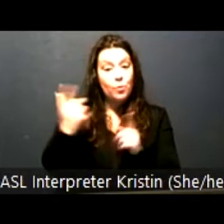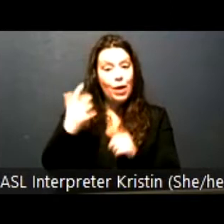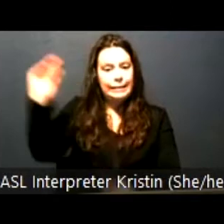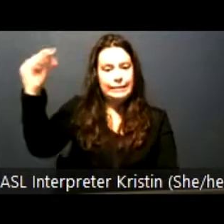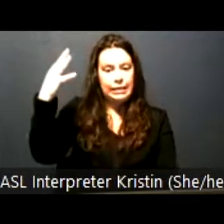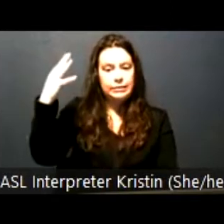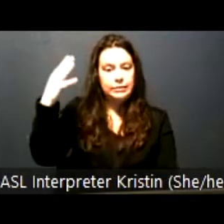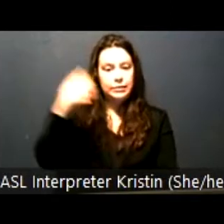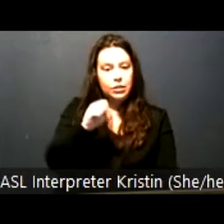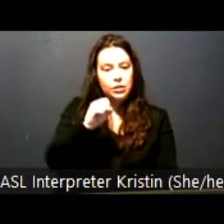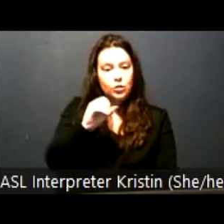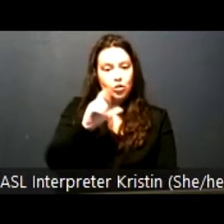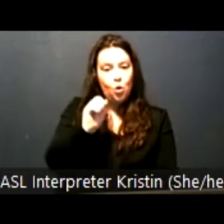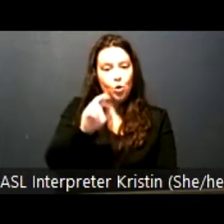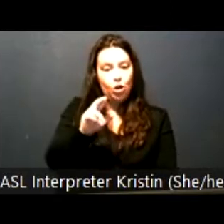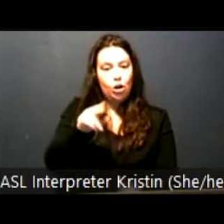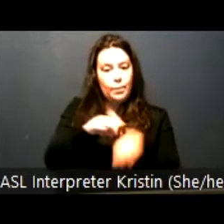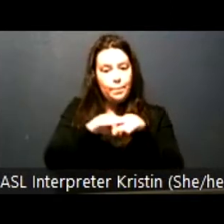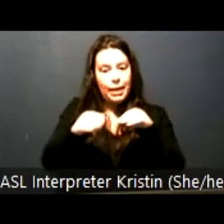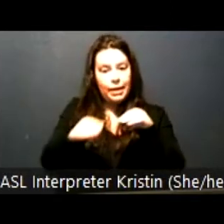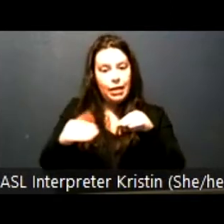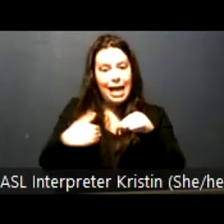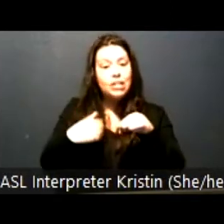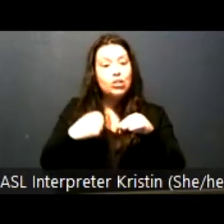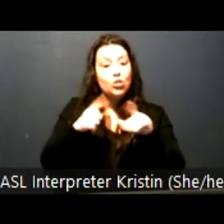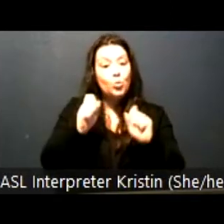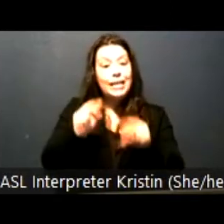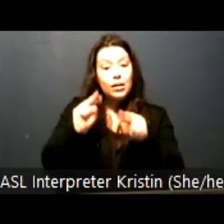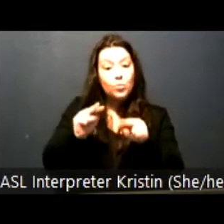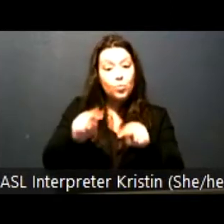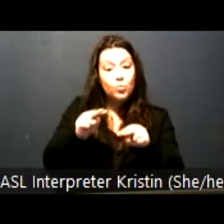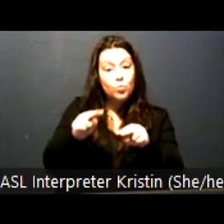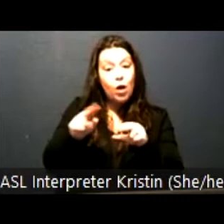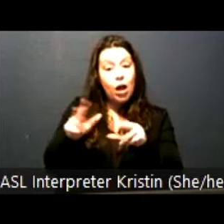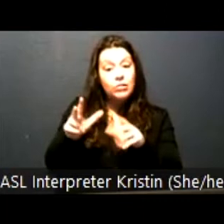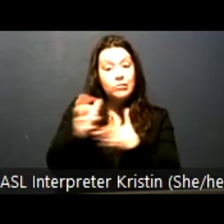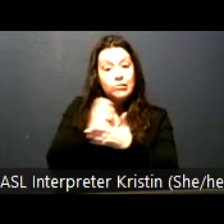track birds across multiple years, to see if they change their minds across multiple years, and this